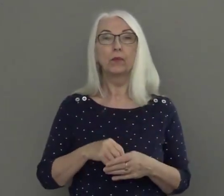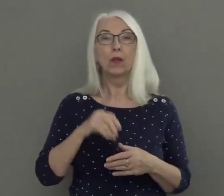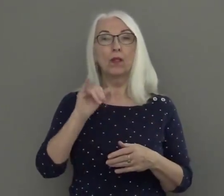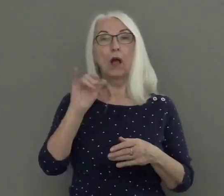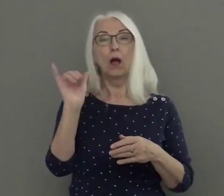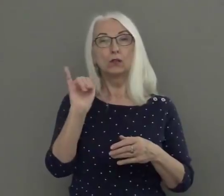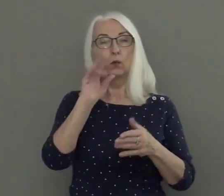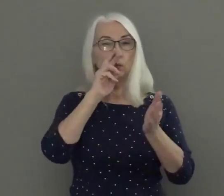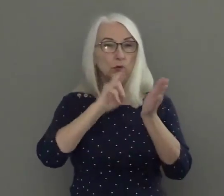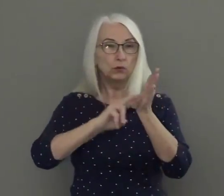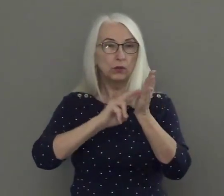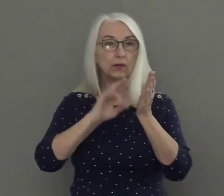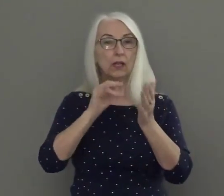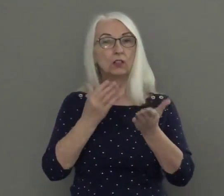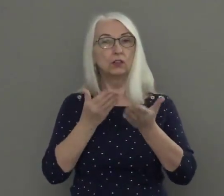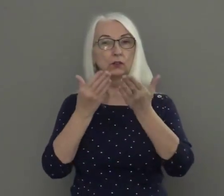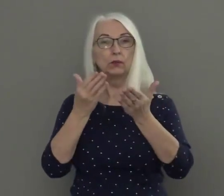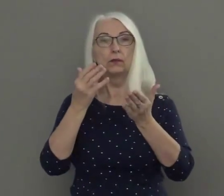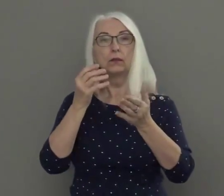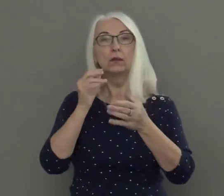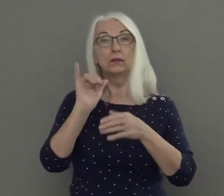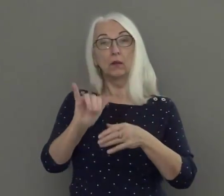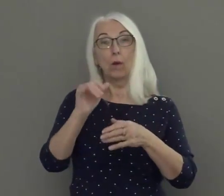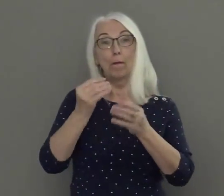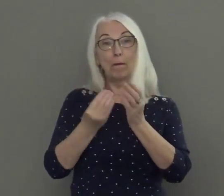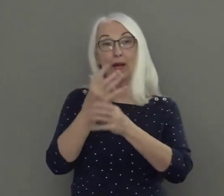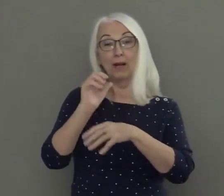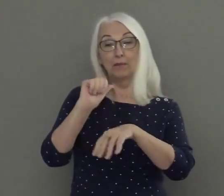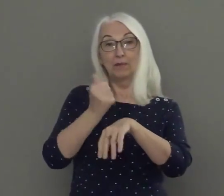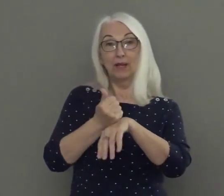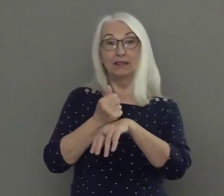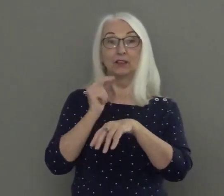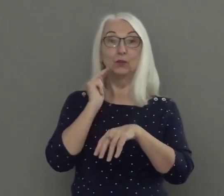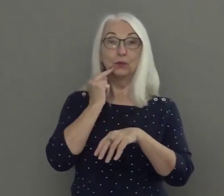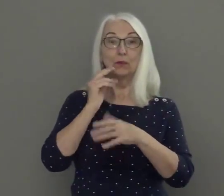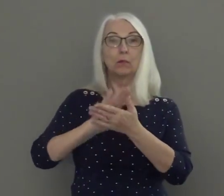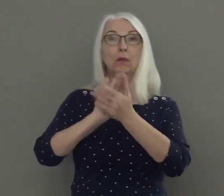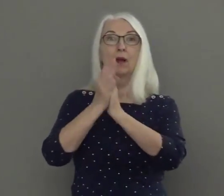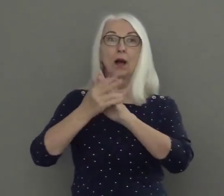There is also research that suggests that those on plant based nutrition become